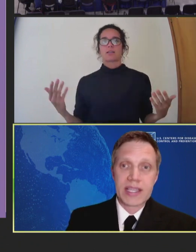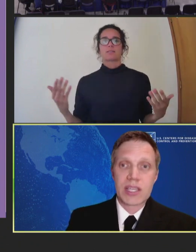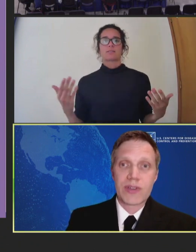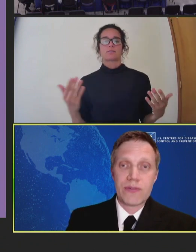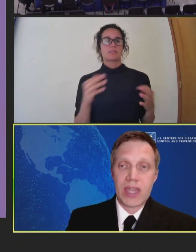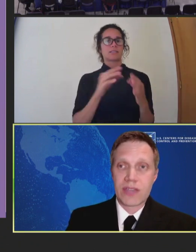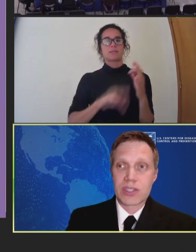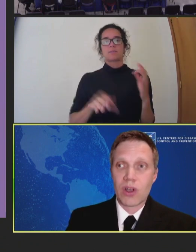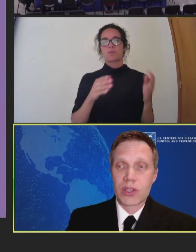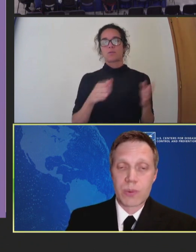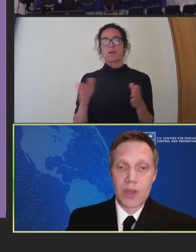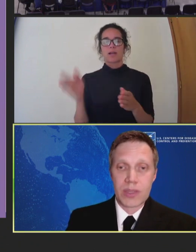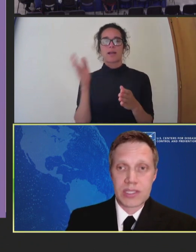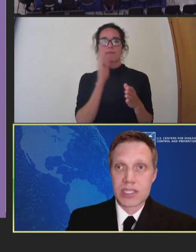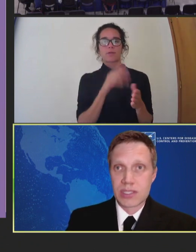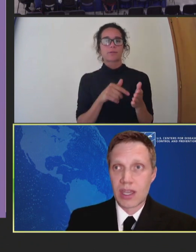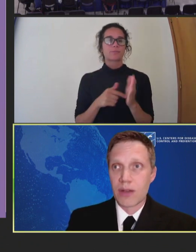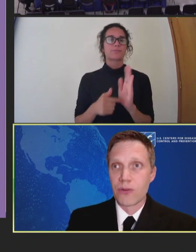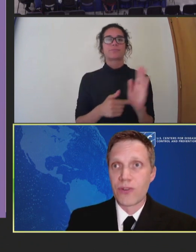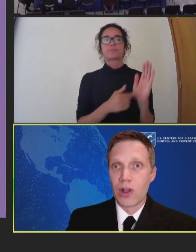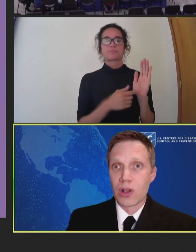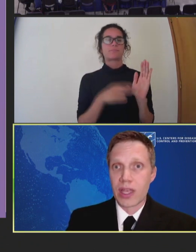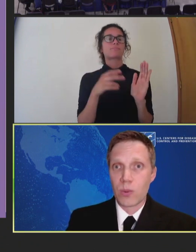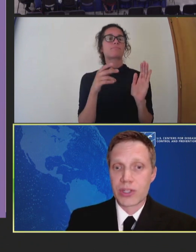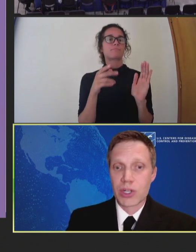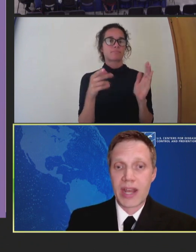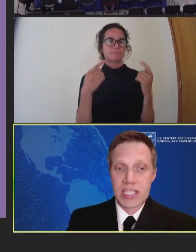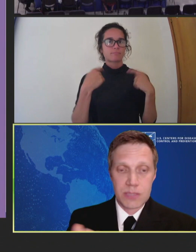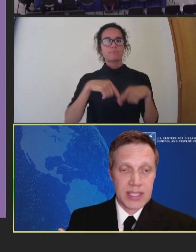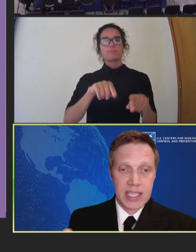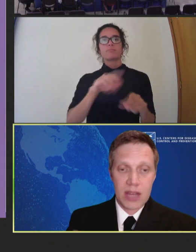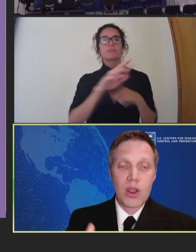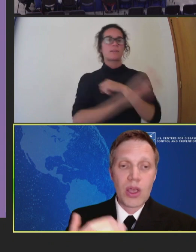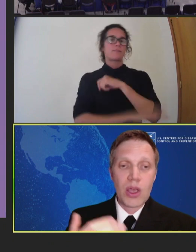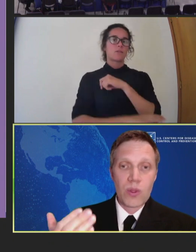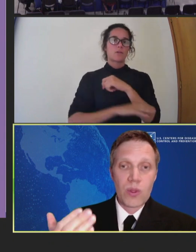conveying this all as we go into this fall and winter. But as has been said,